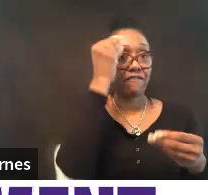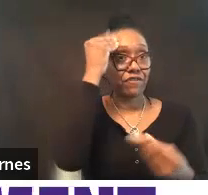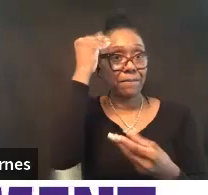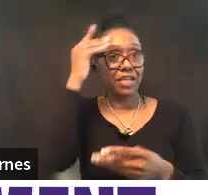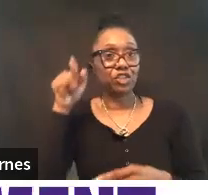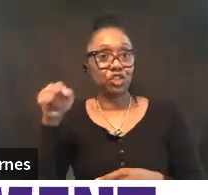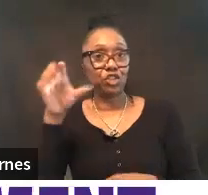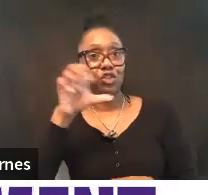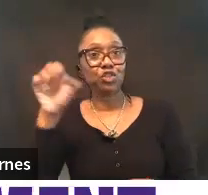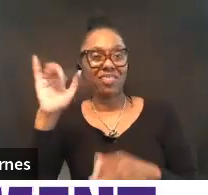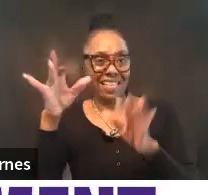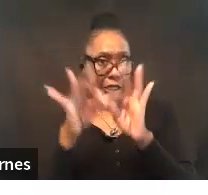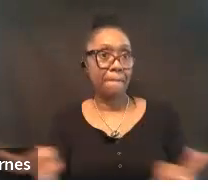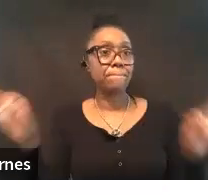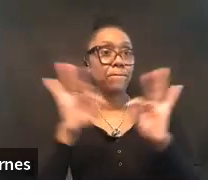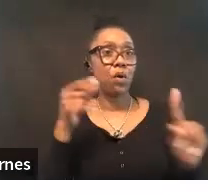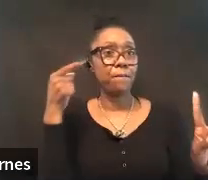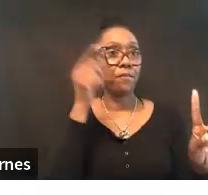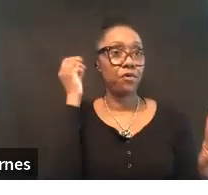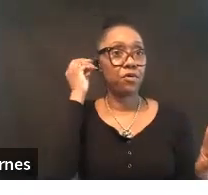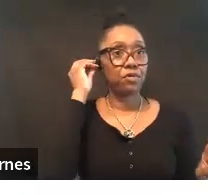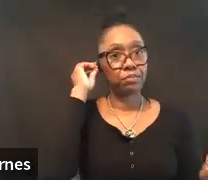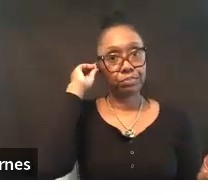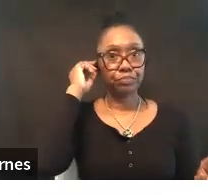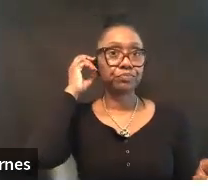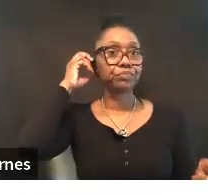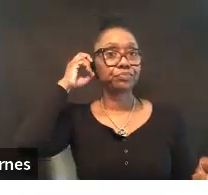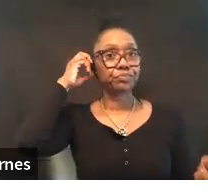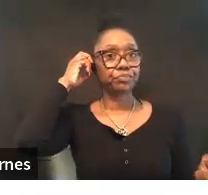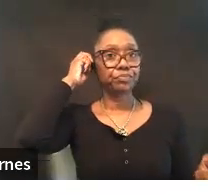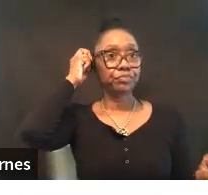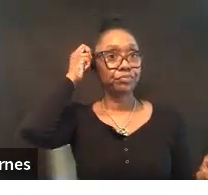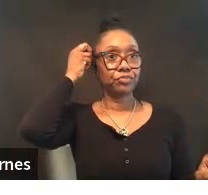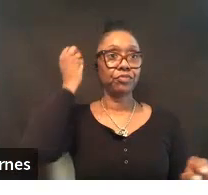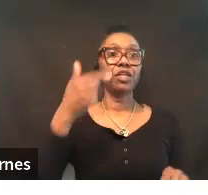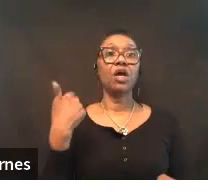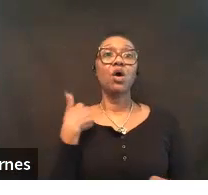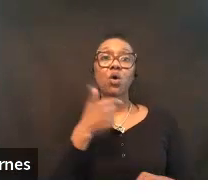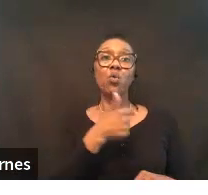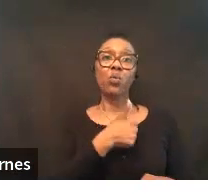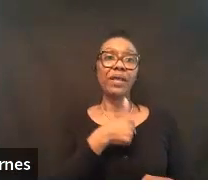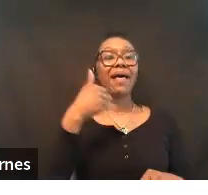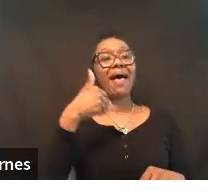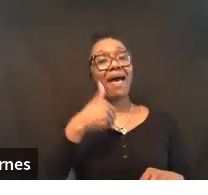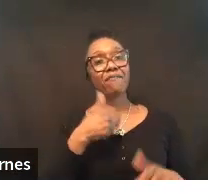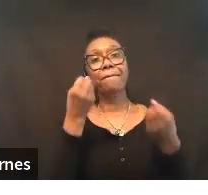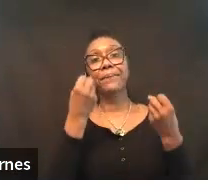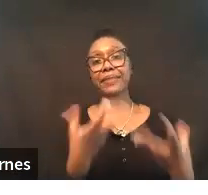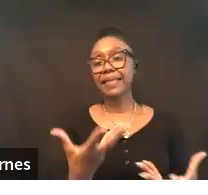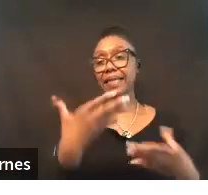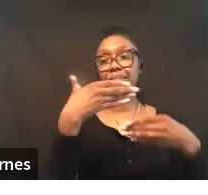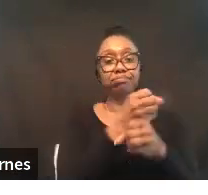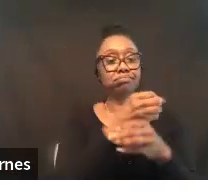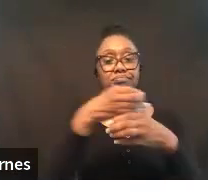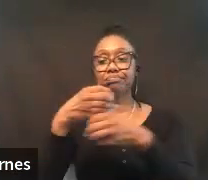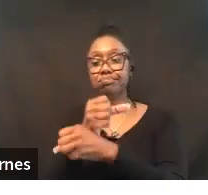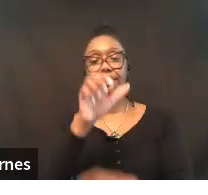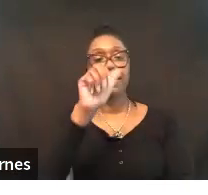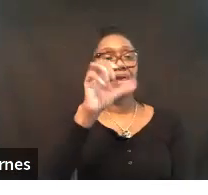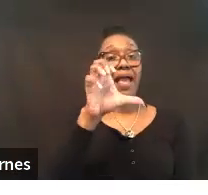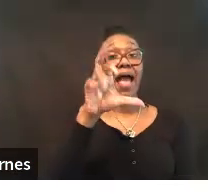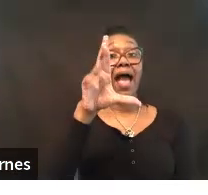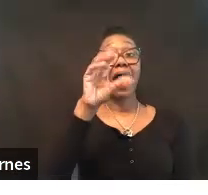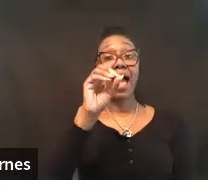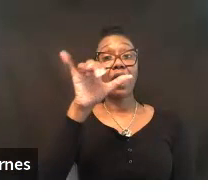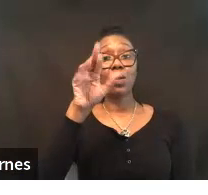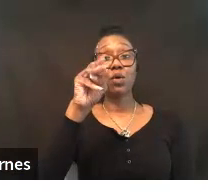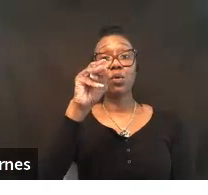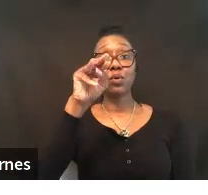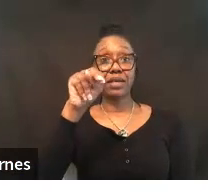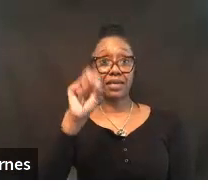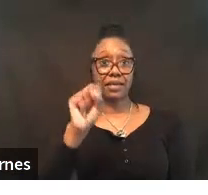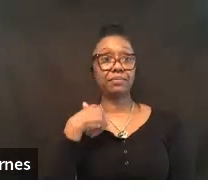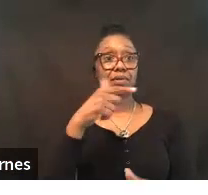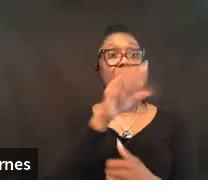So what is with us? You know, we can't do programs without doing acronyms and, so when we break it down, WIPA.